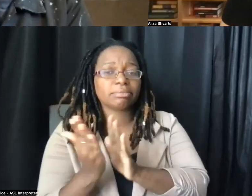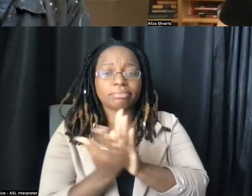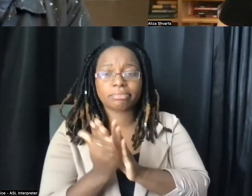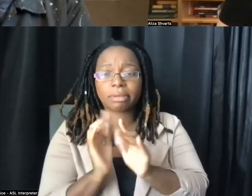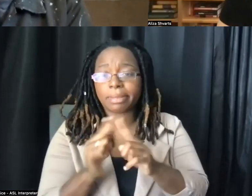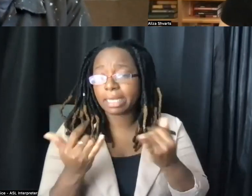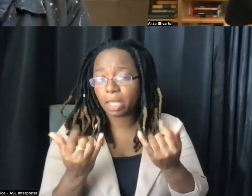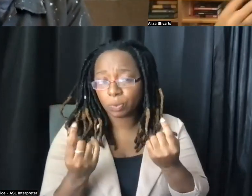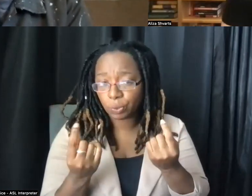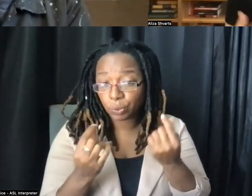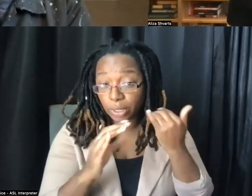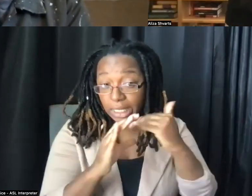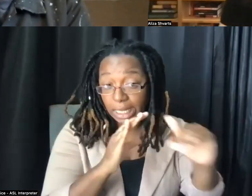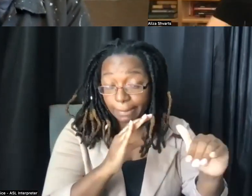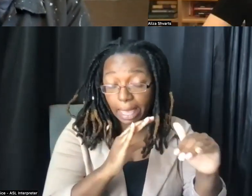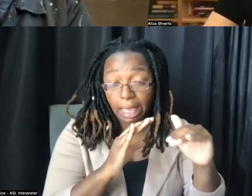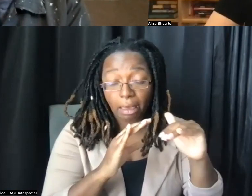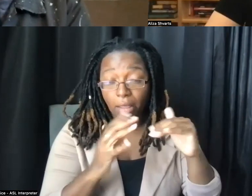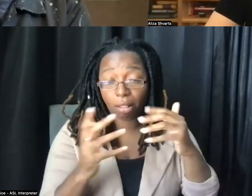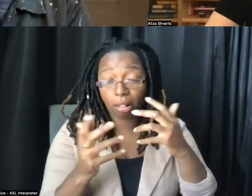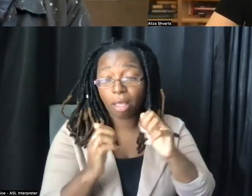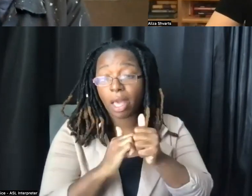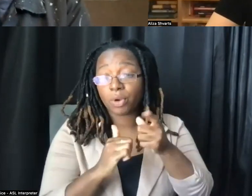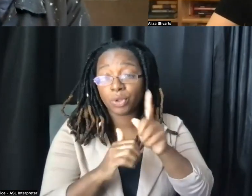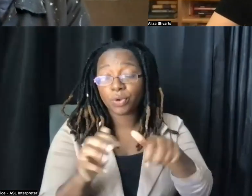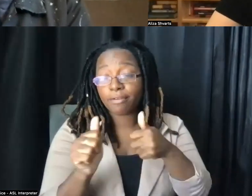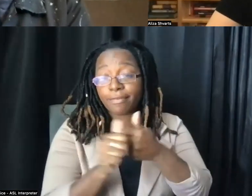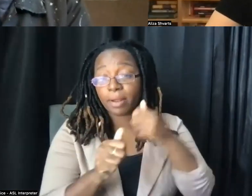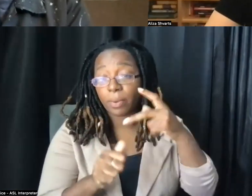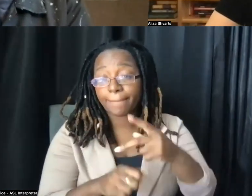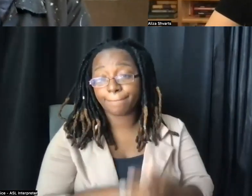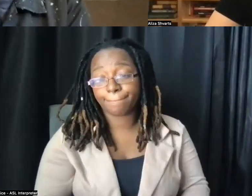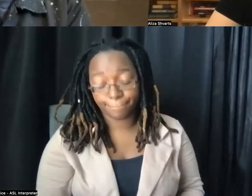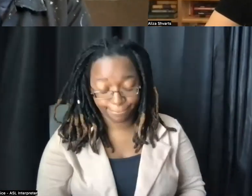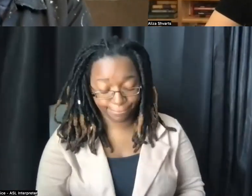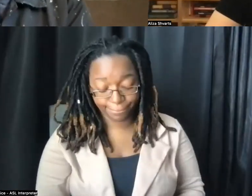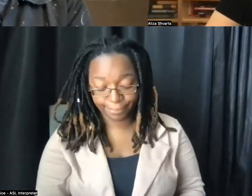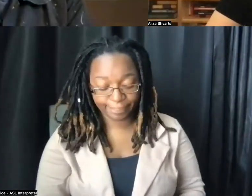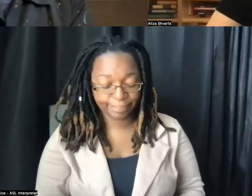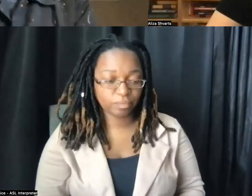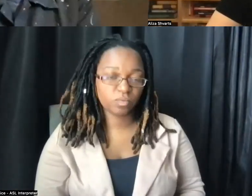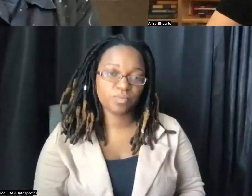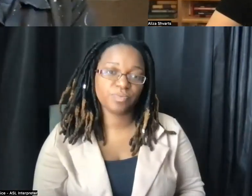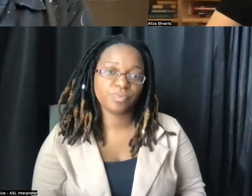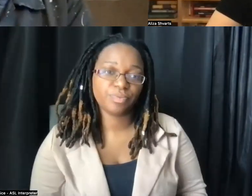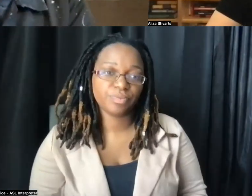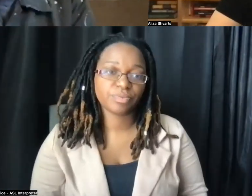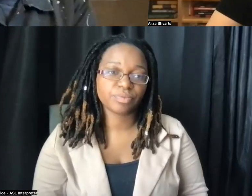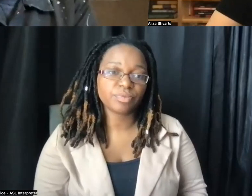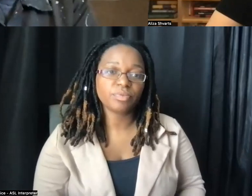How do you follow-up with the ask you are not making in person or following up by email once you initiate a